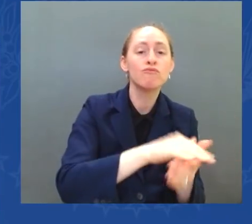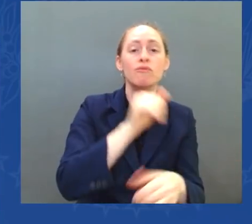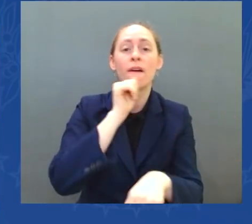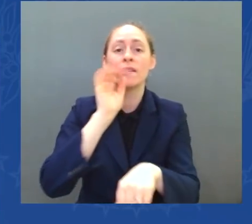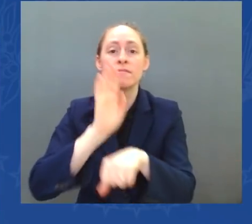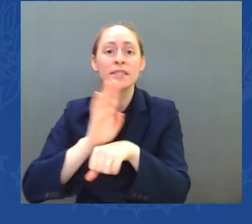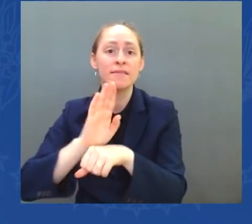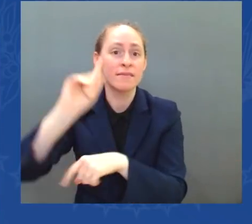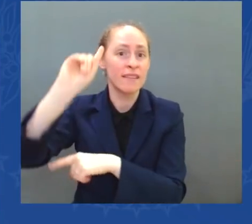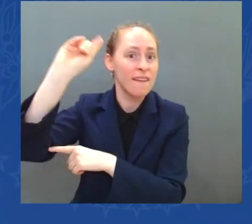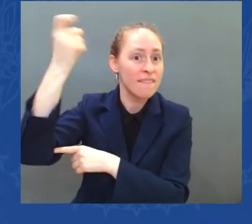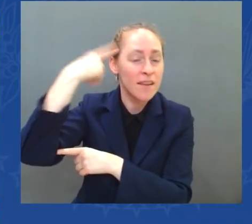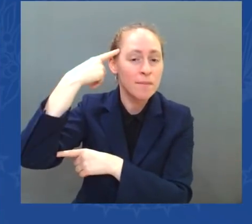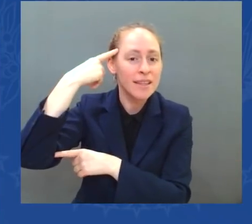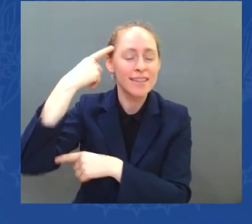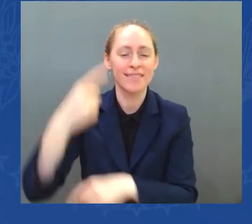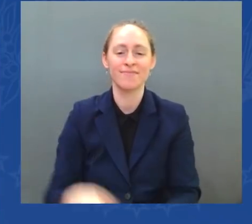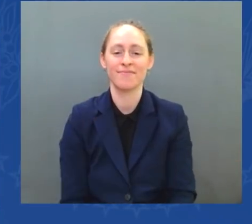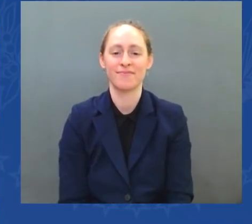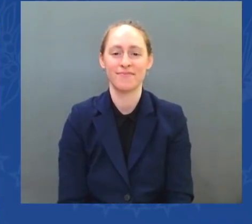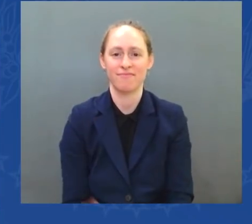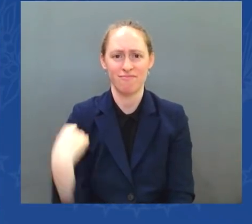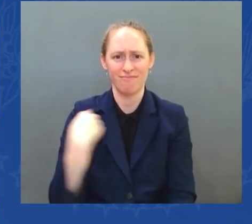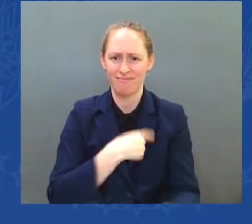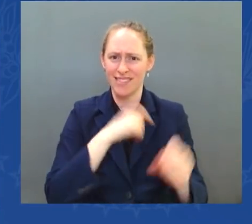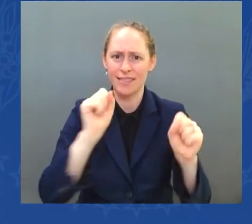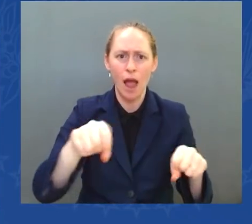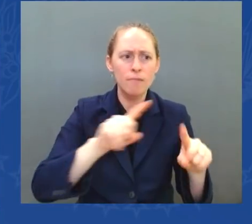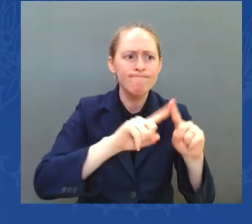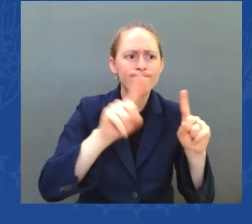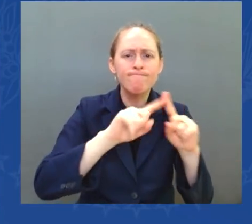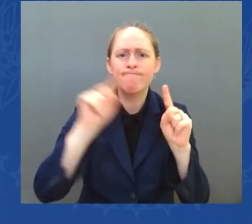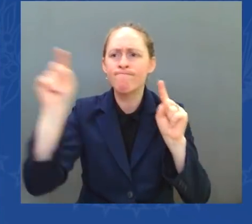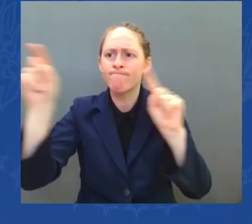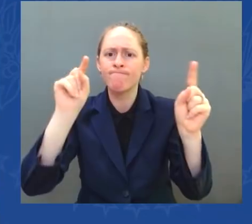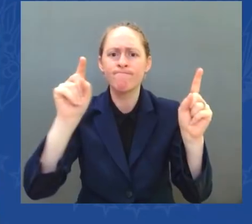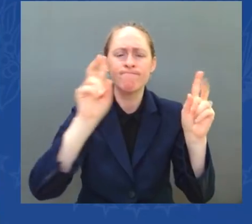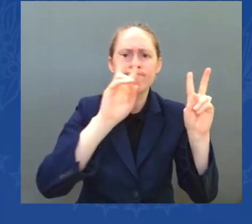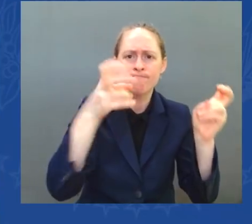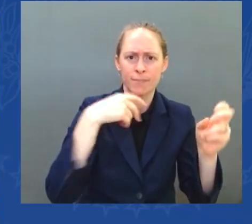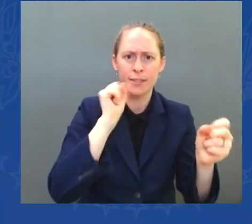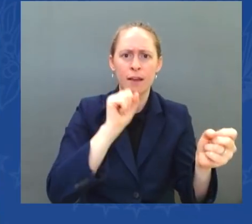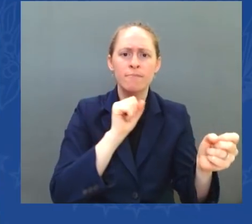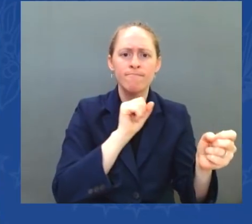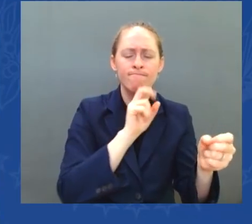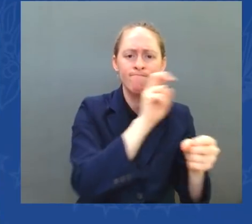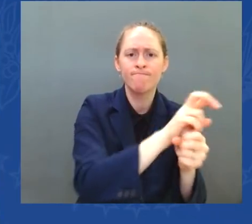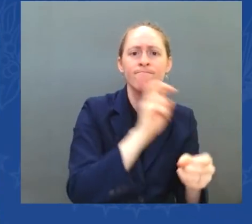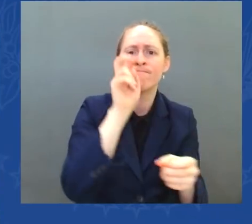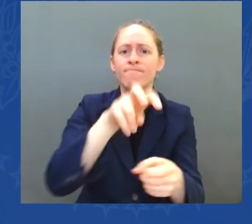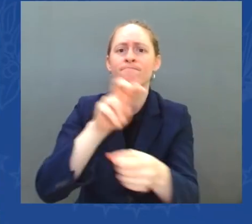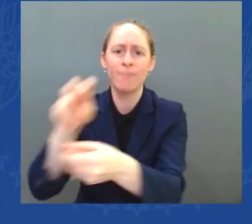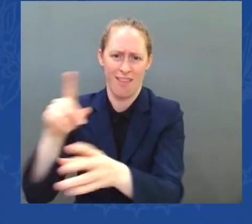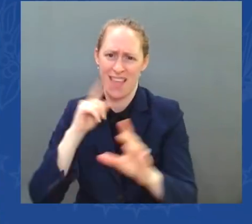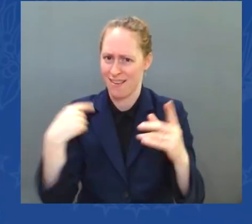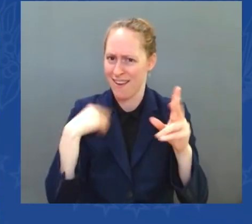and HBCU to prepare students for the challenge. The key to this preparation is innovation, whether that's through our many centers of excellence